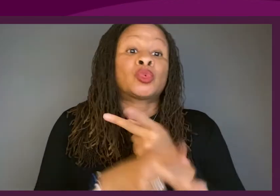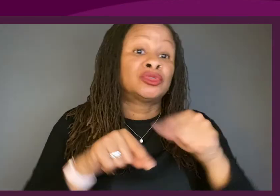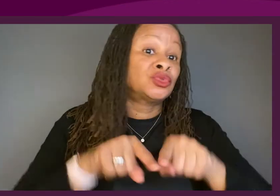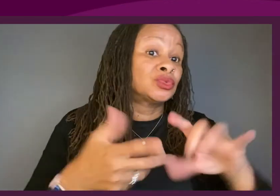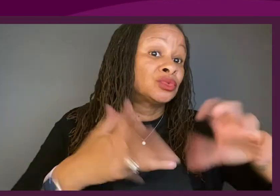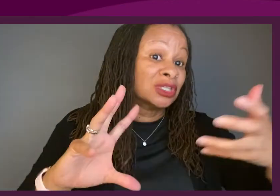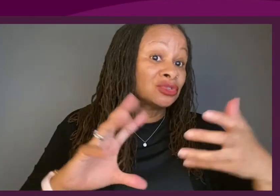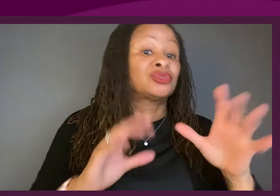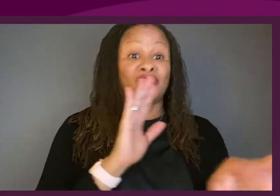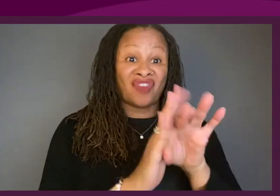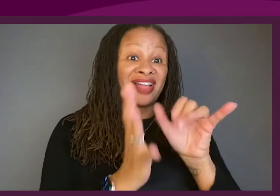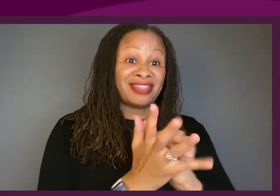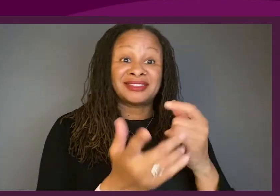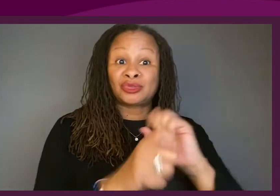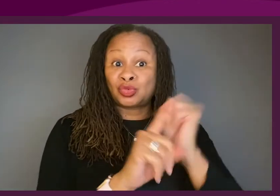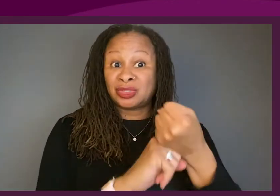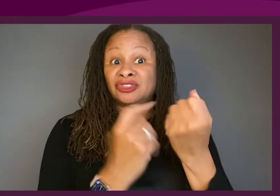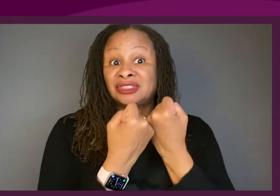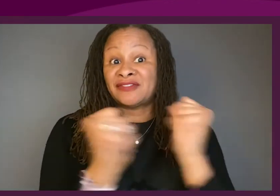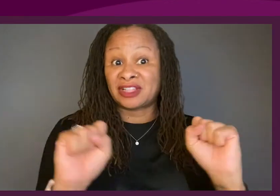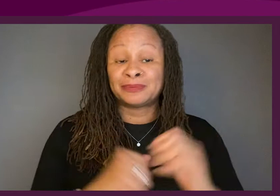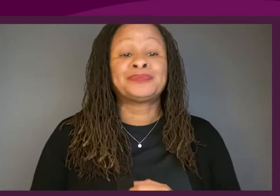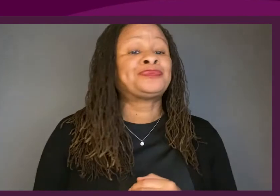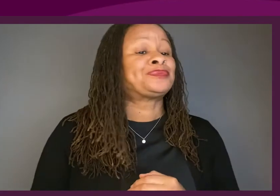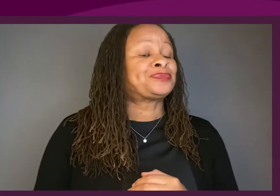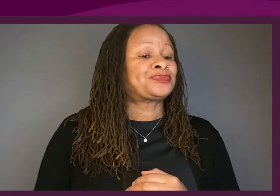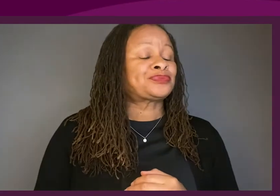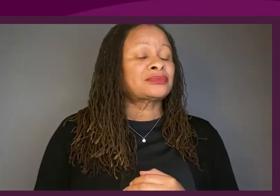disaster, their employment and their ability to maintain their livelihood, all of these